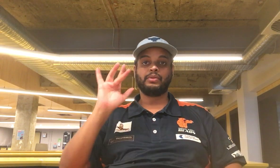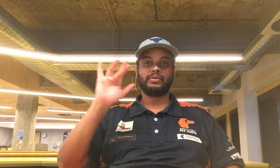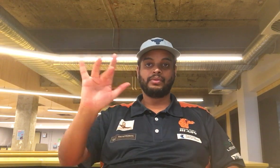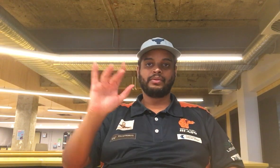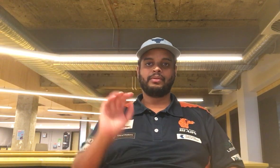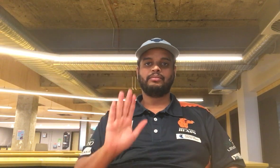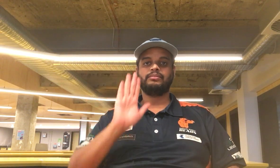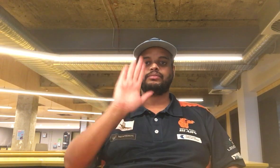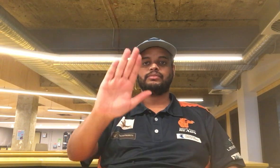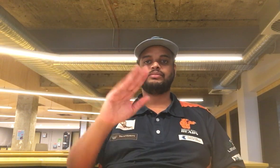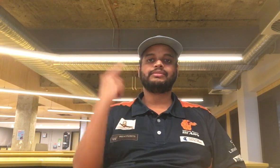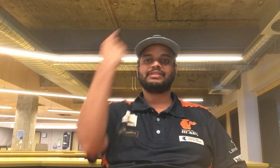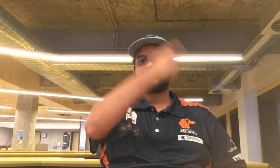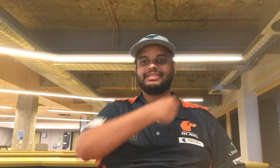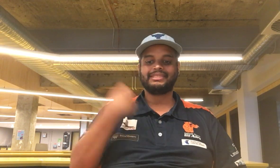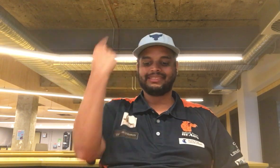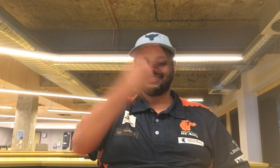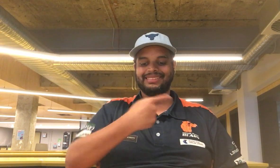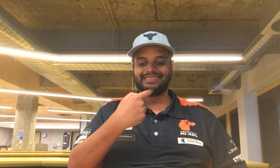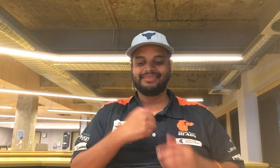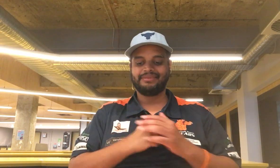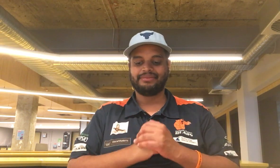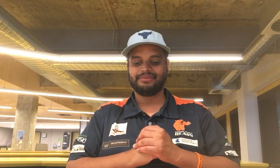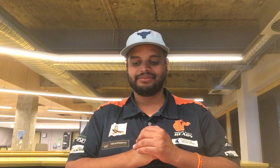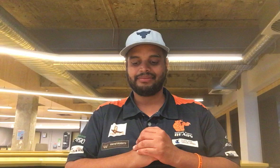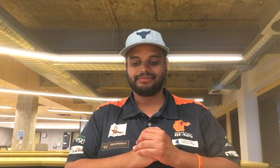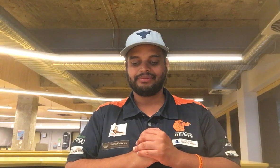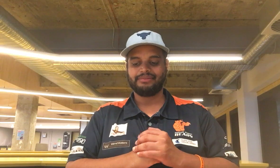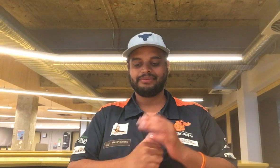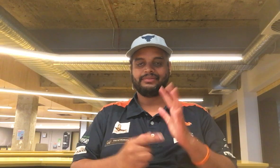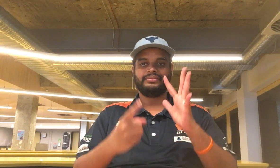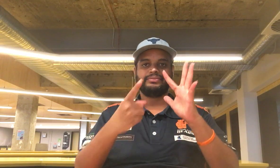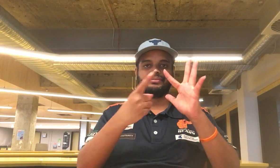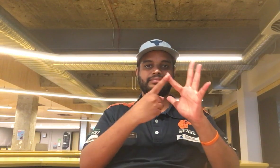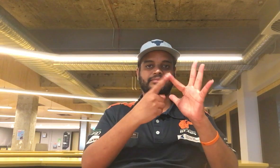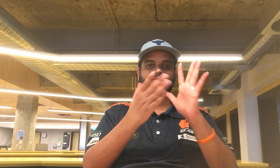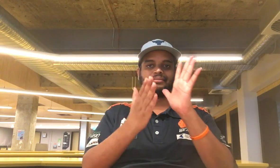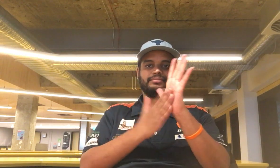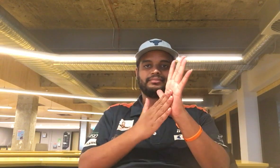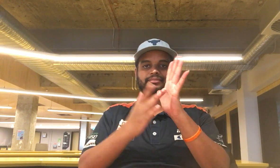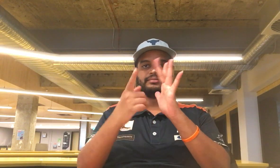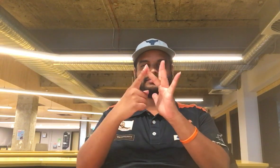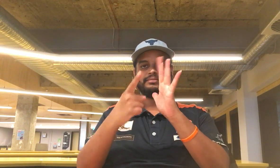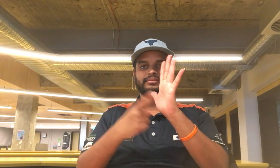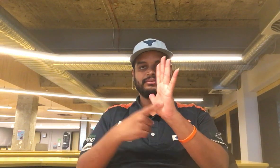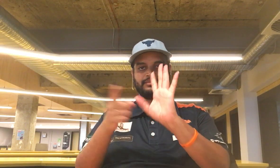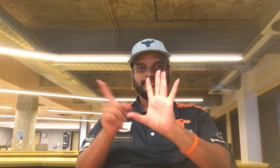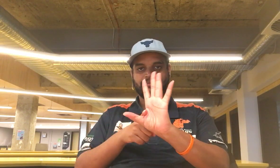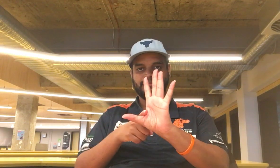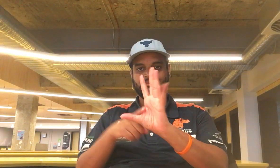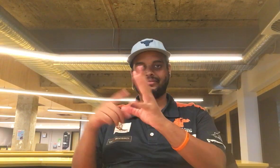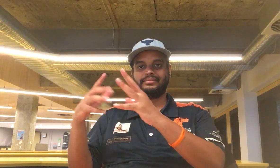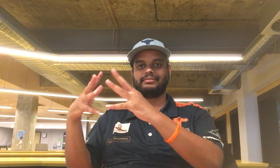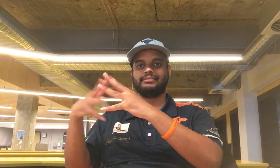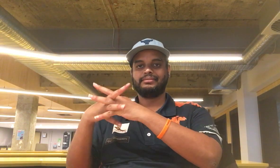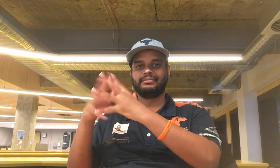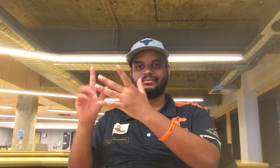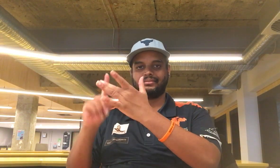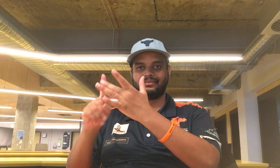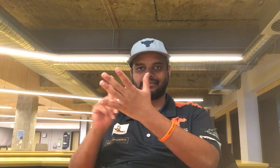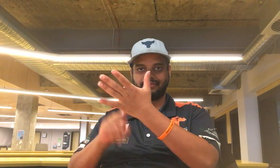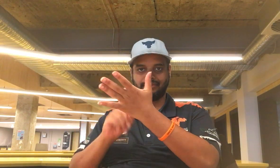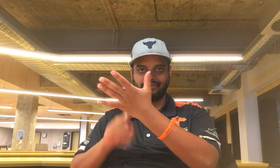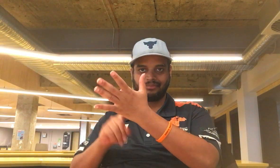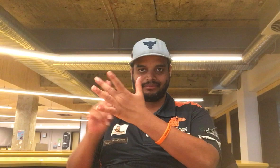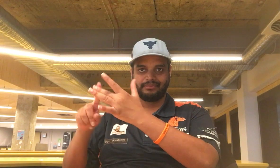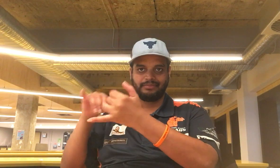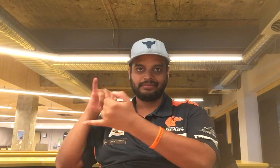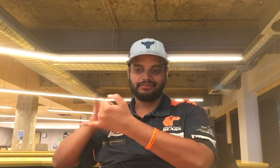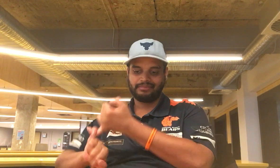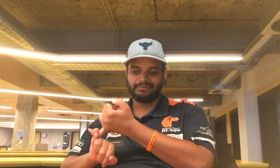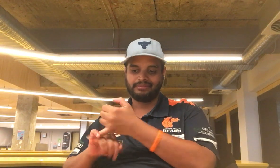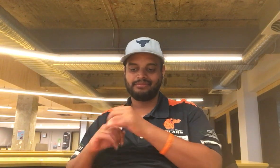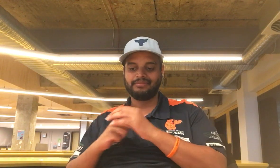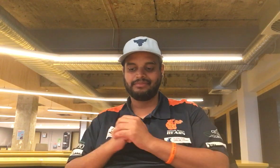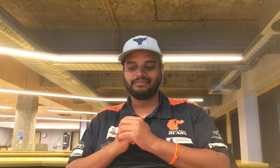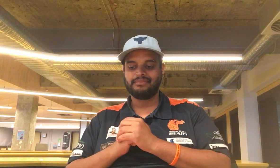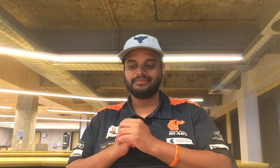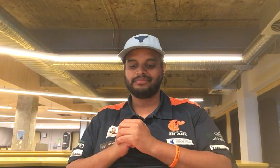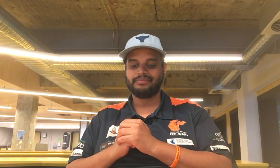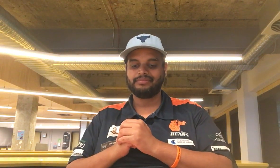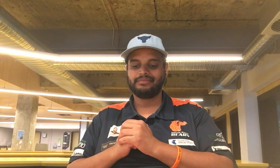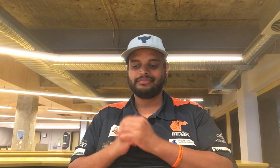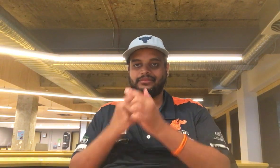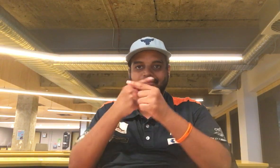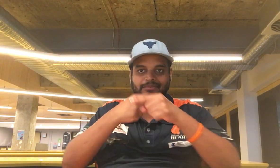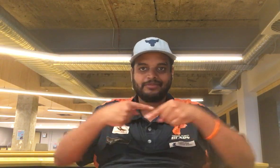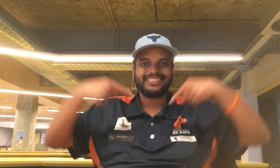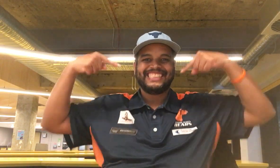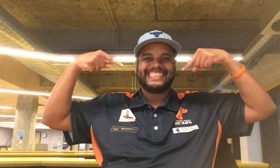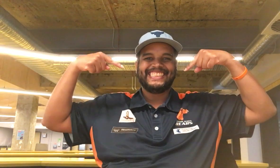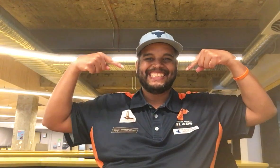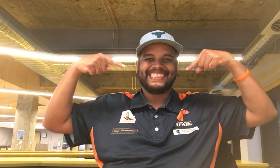I'm Touch your Face Emily Willis to Smiley ..